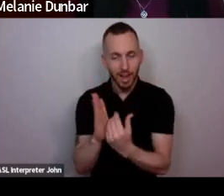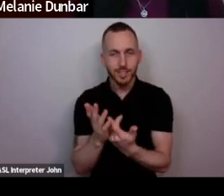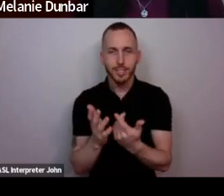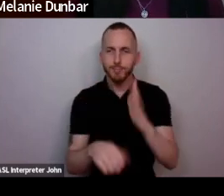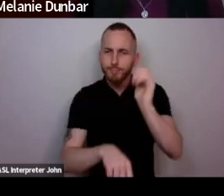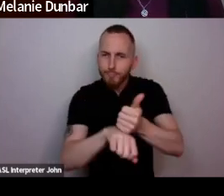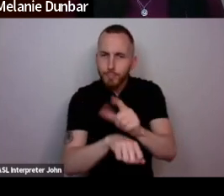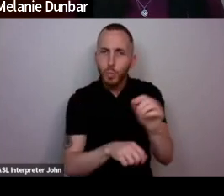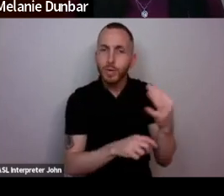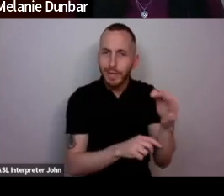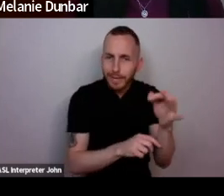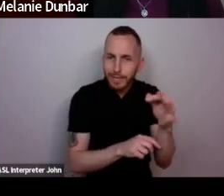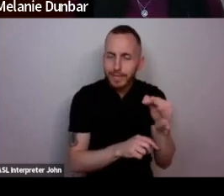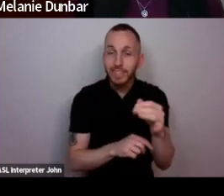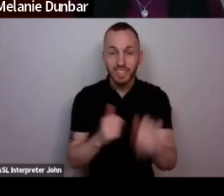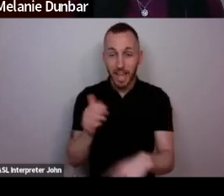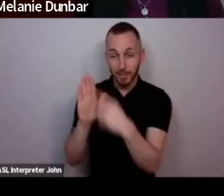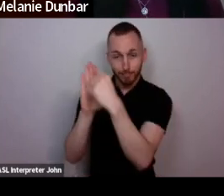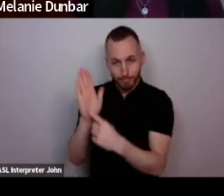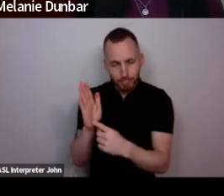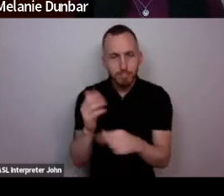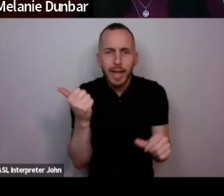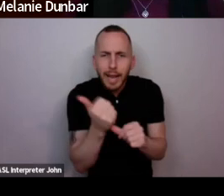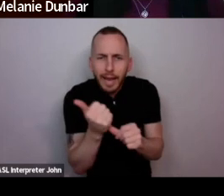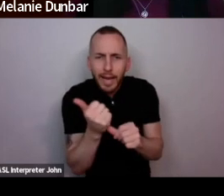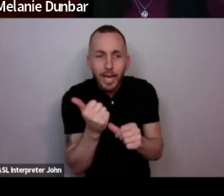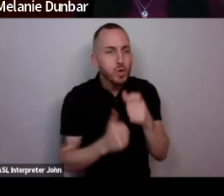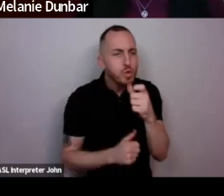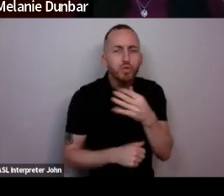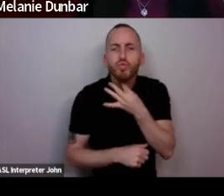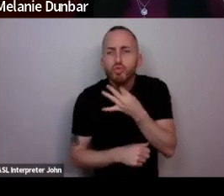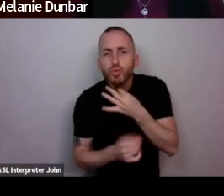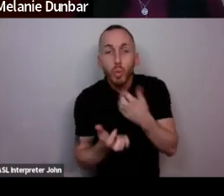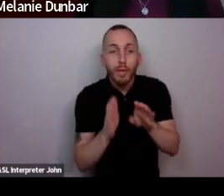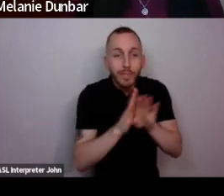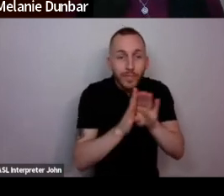an aid for those providing, or those who are interested in developing, disaster emotional